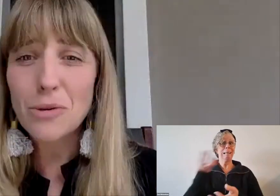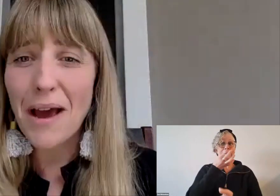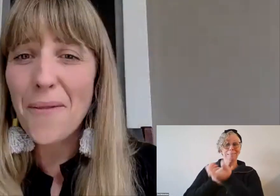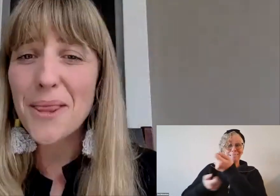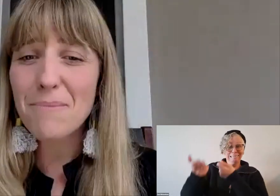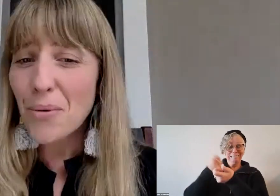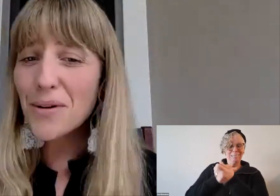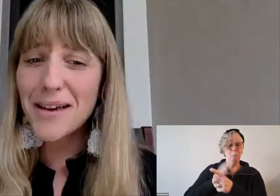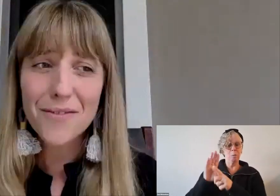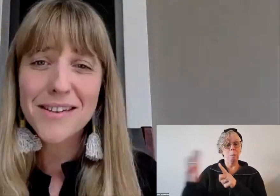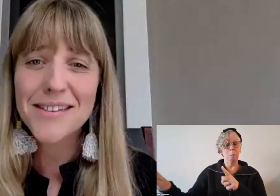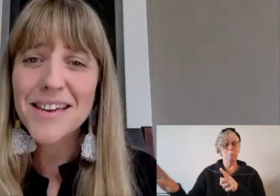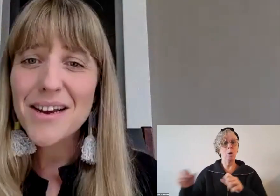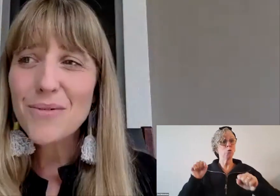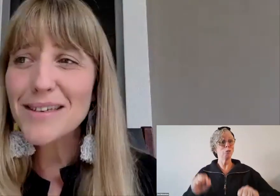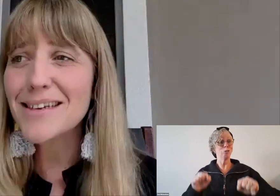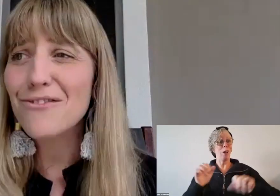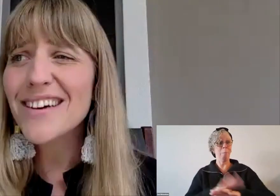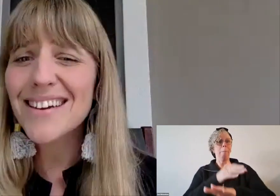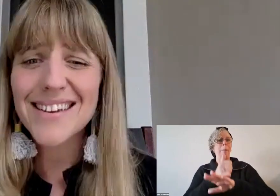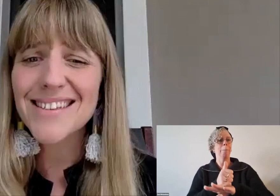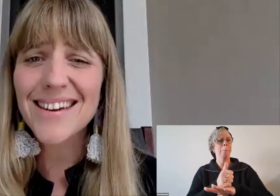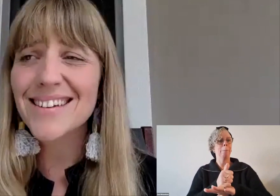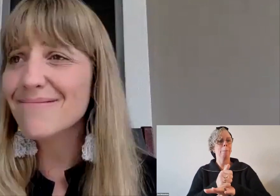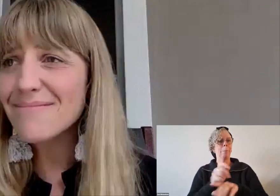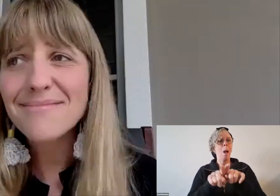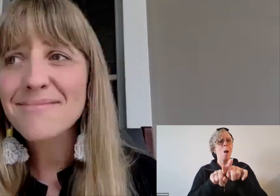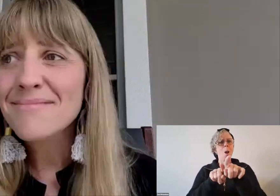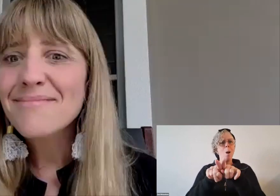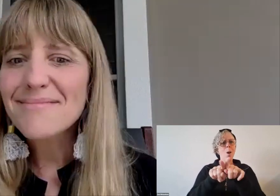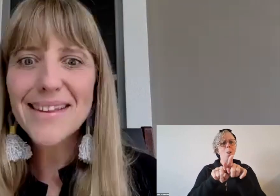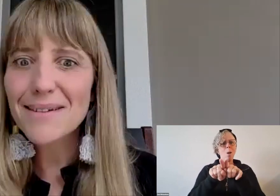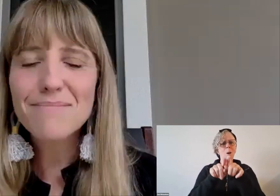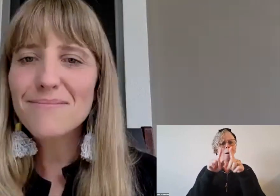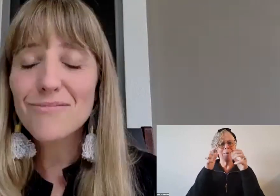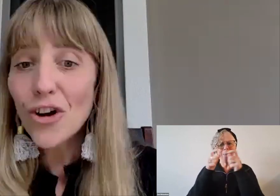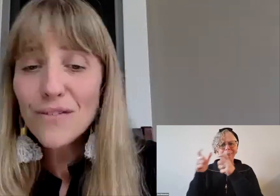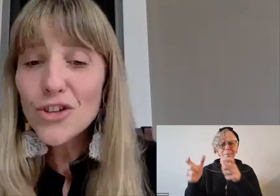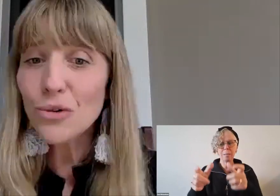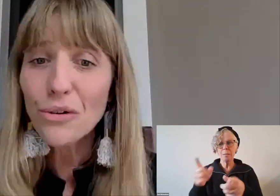So much about board governance we're discovering is like not even true.